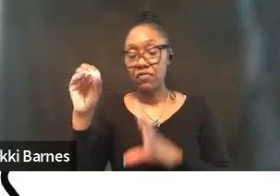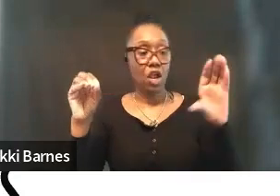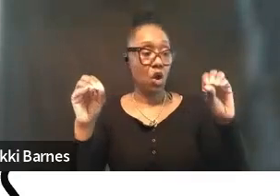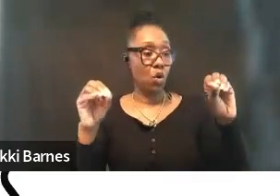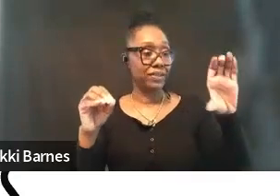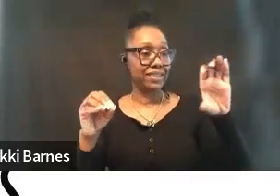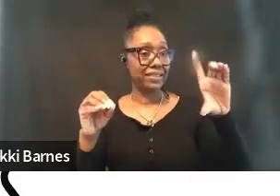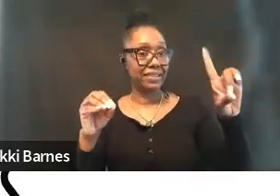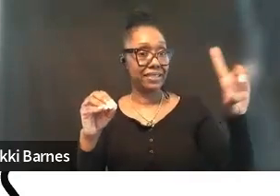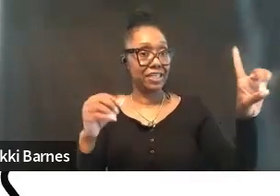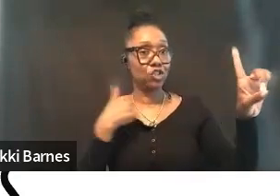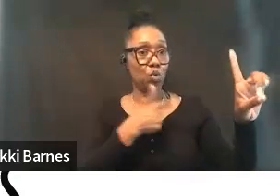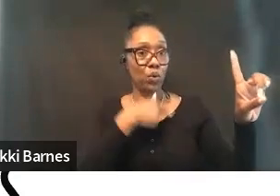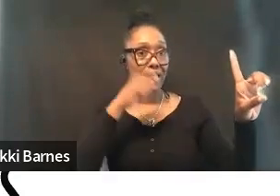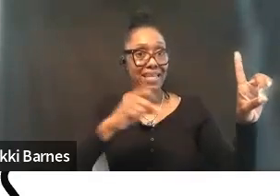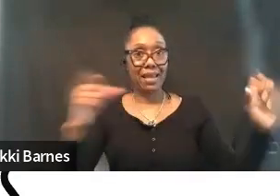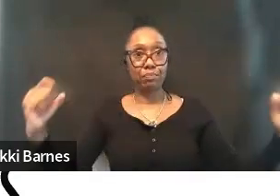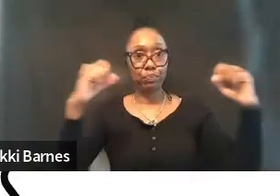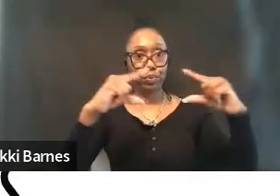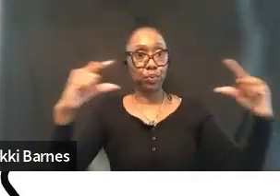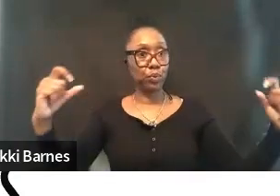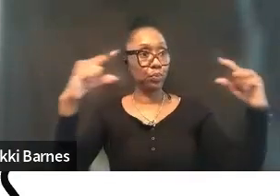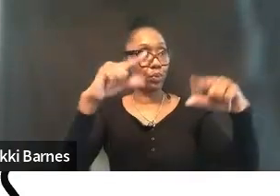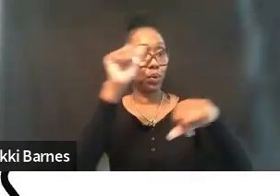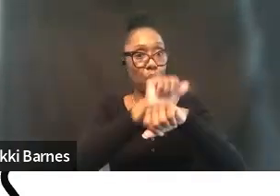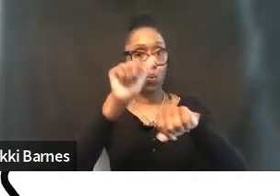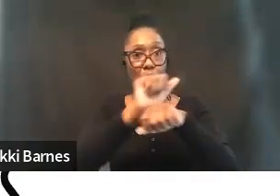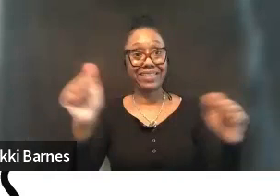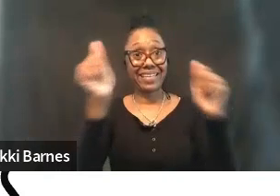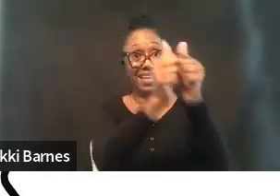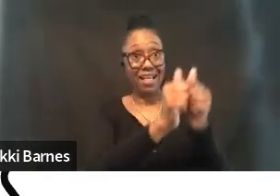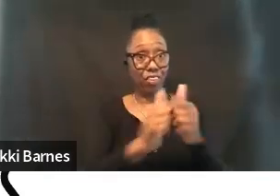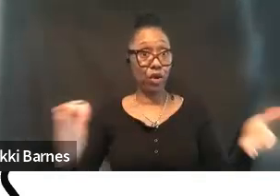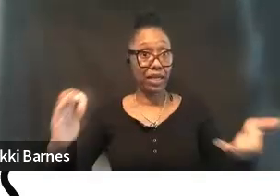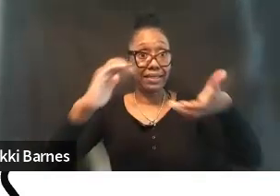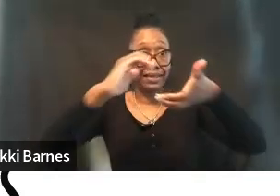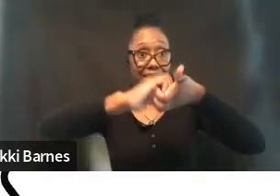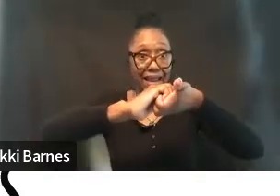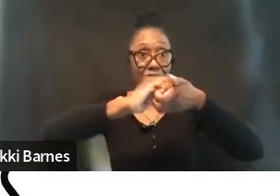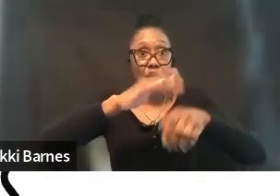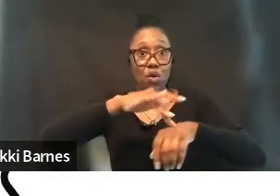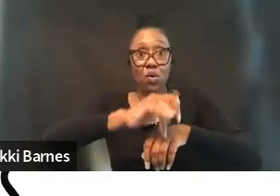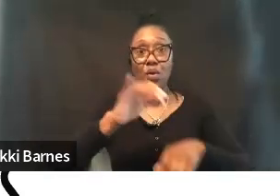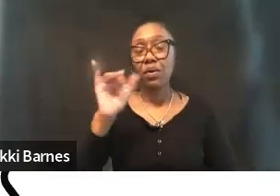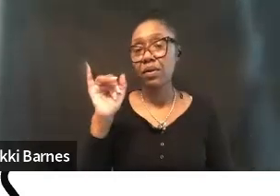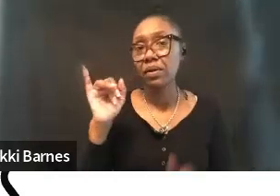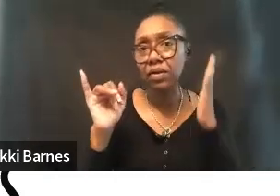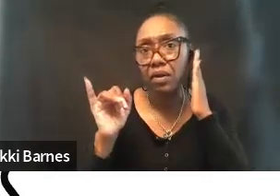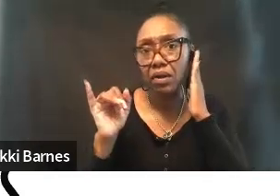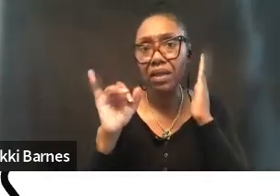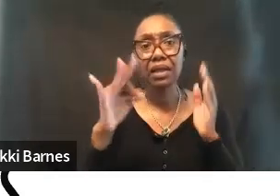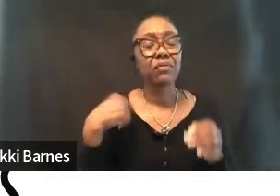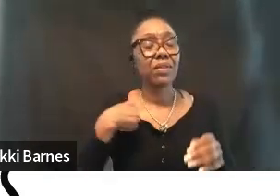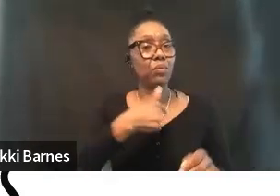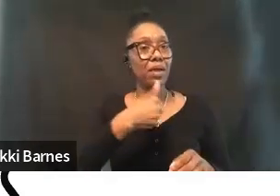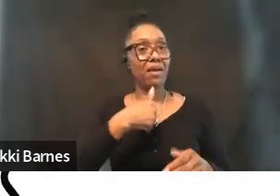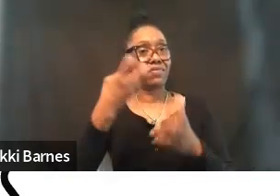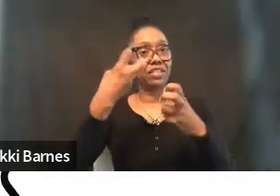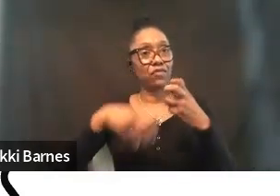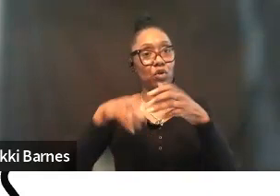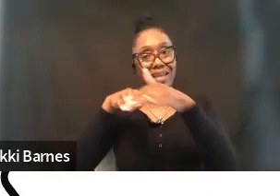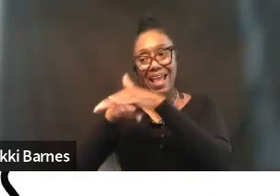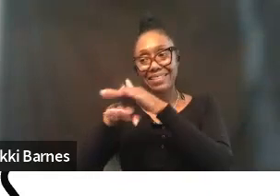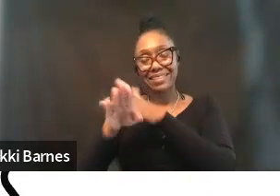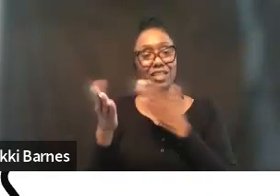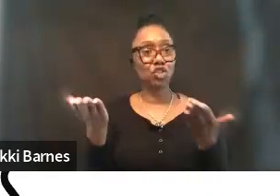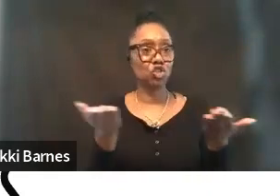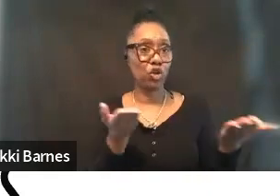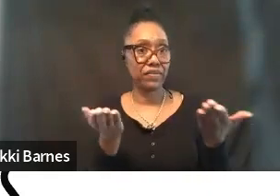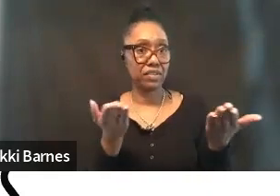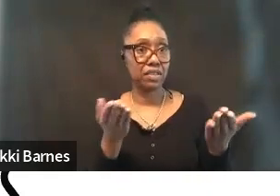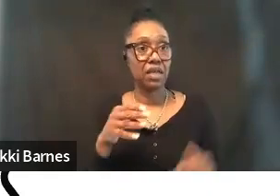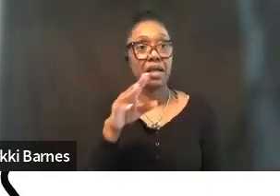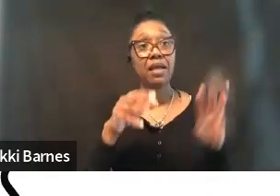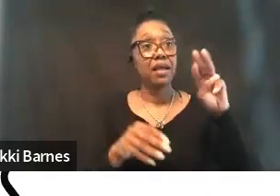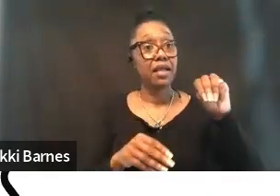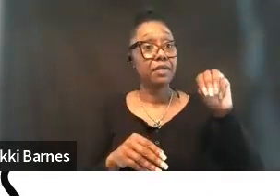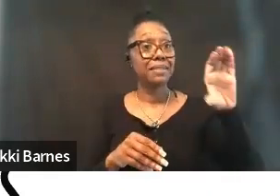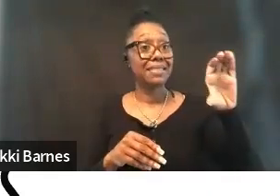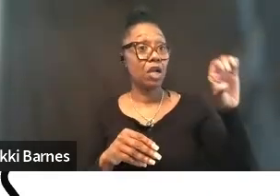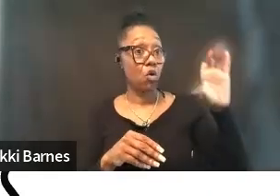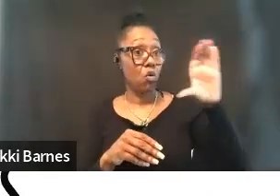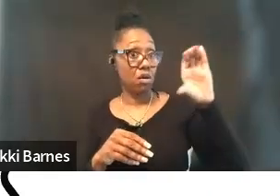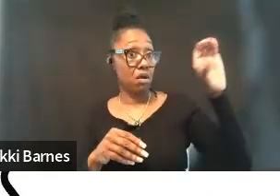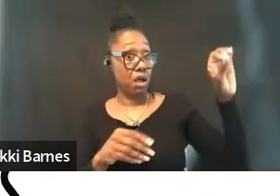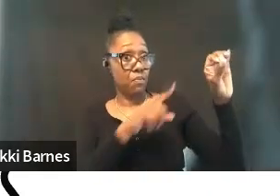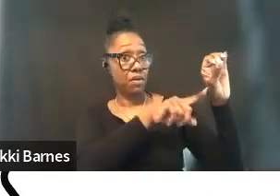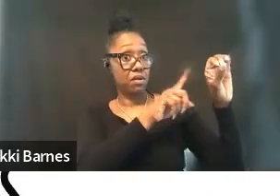When an individual might be having difficulty accessing services. The managed care entities agreed. To do a survey of their clinical providers to see, well, who does feel like they have an ability and a willingness to provide treatment.